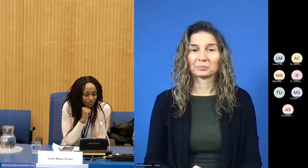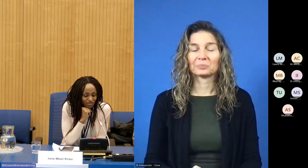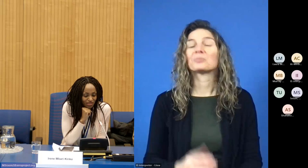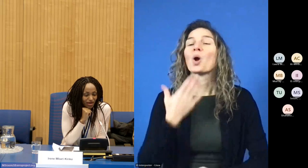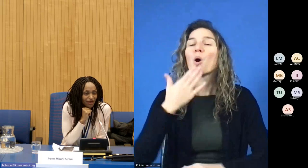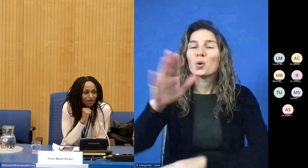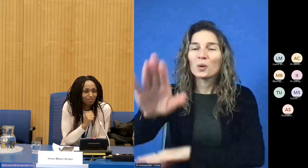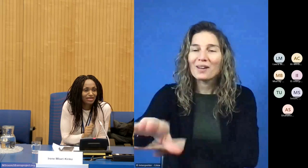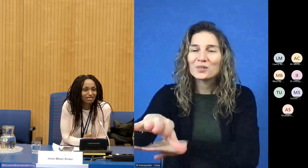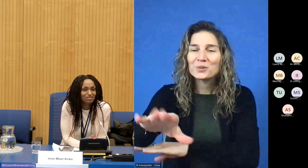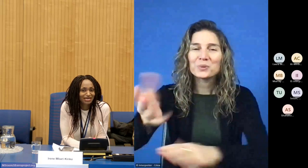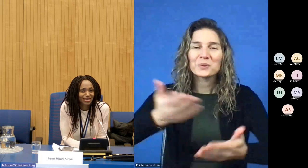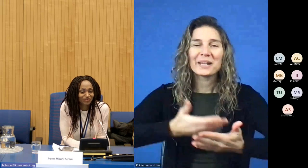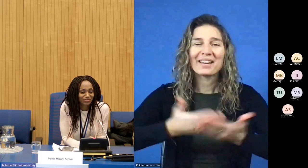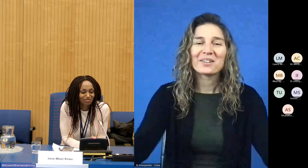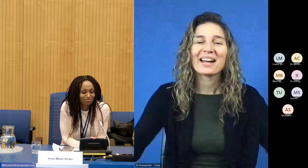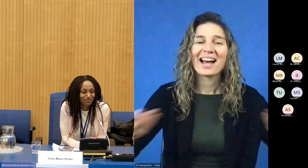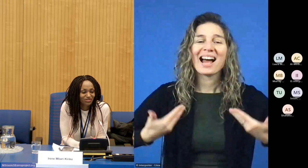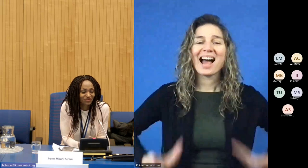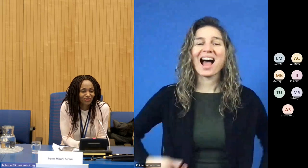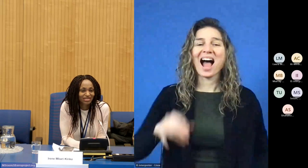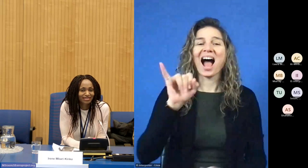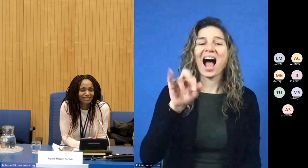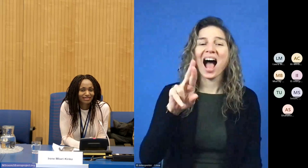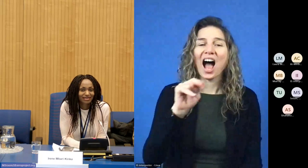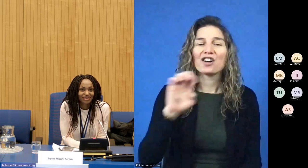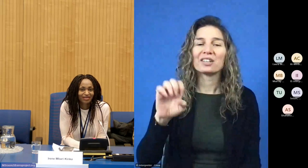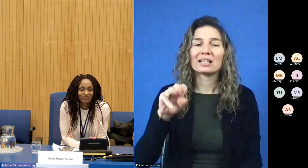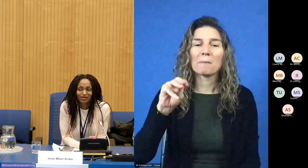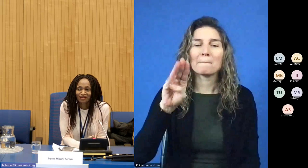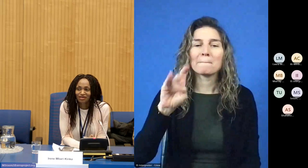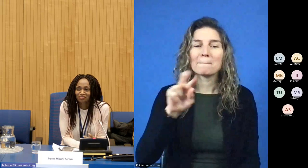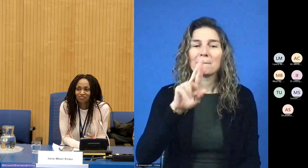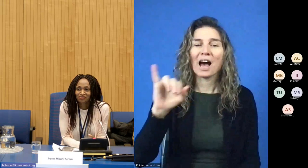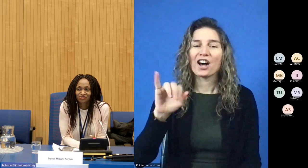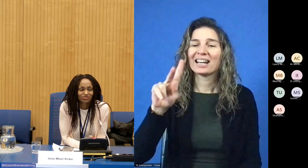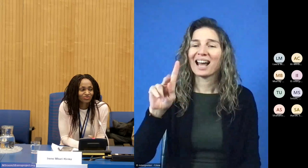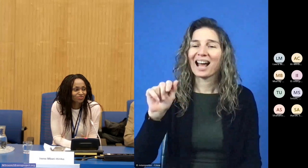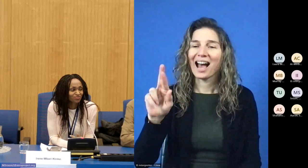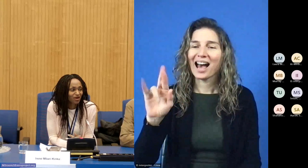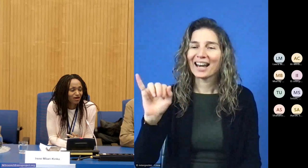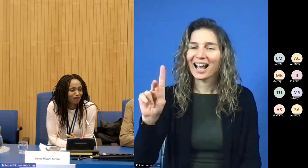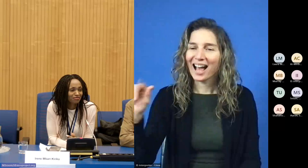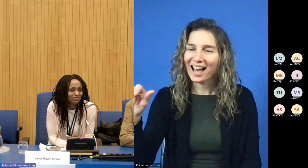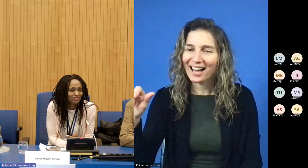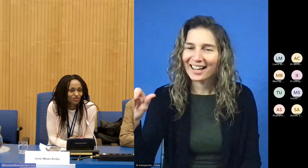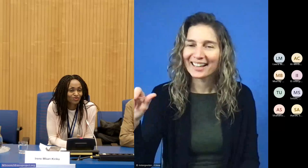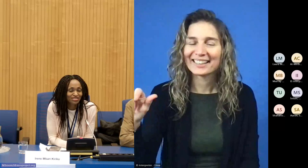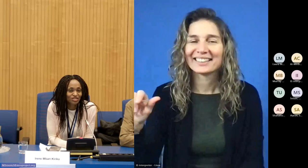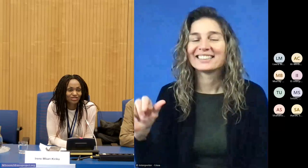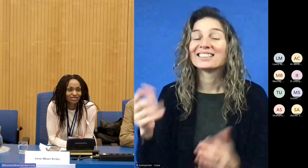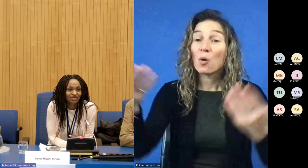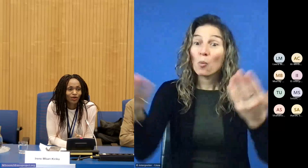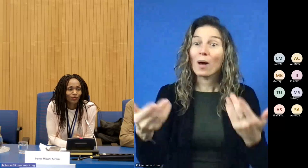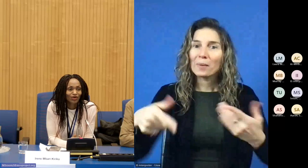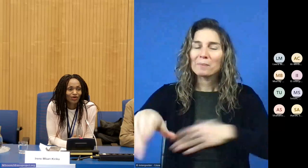everyone, my name is Irene Mbari-Kirika and welcome to this afternoon's session. We are